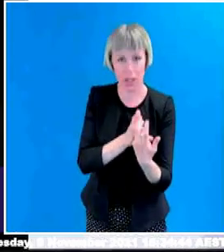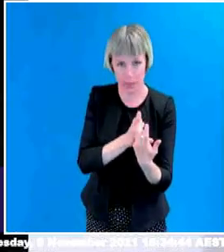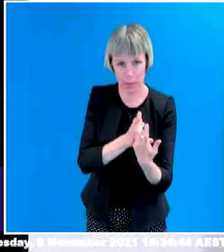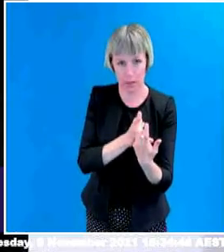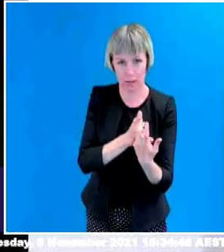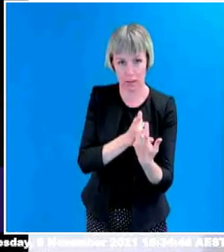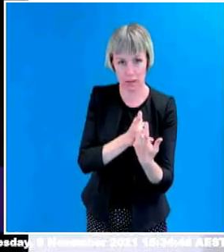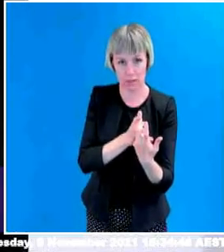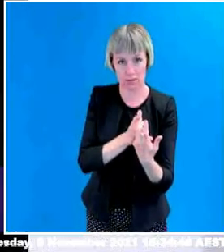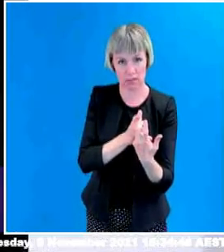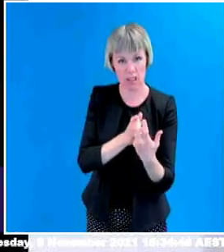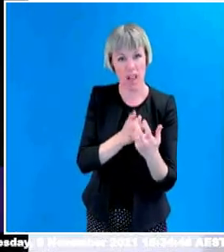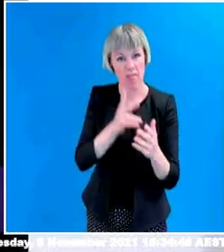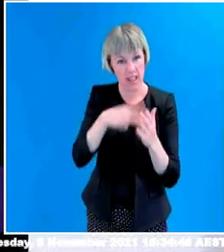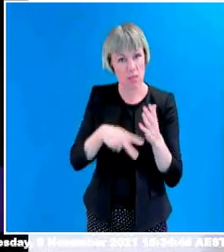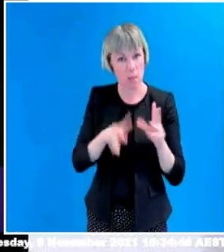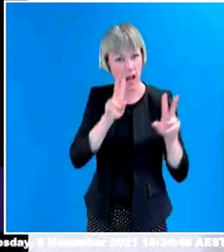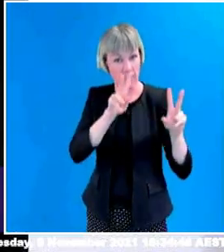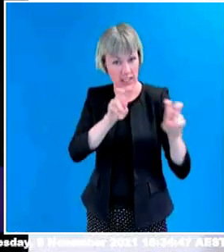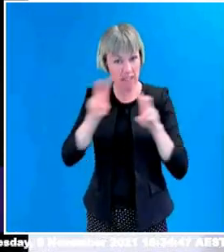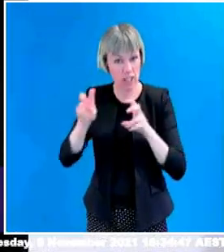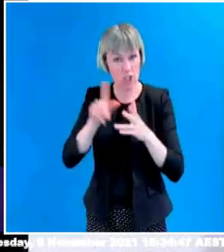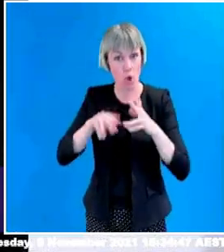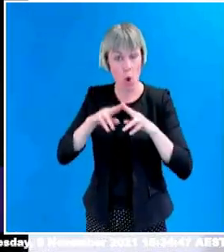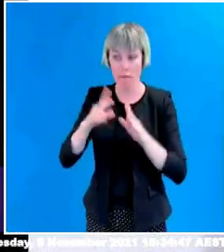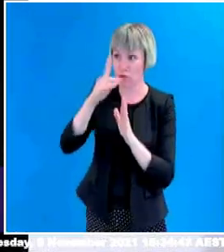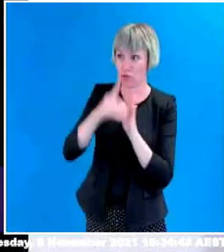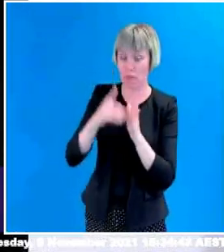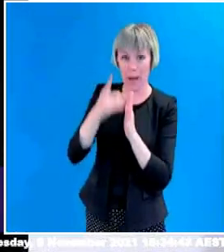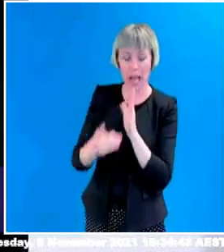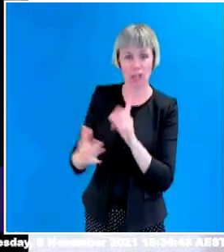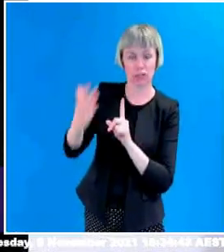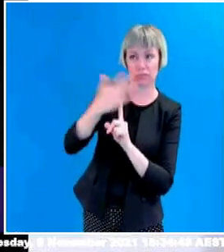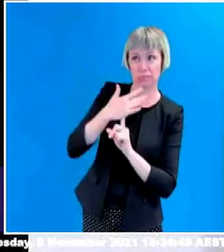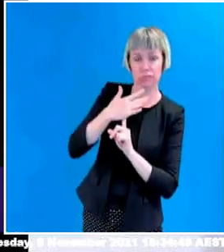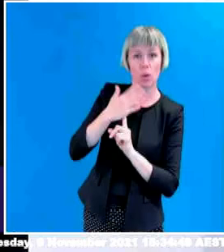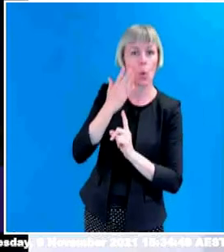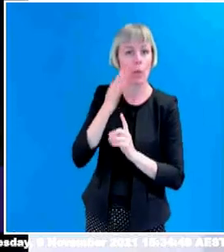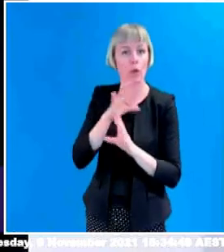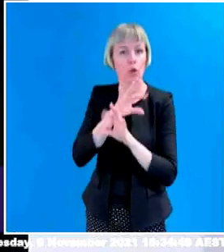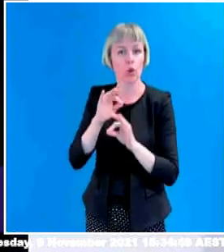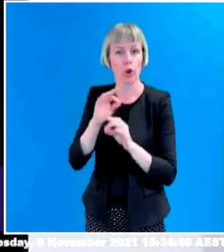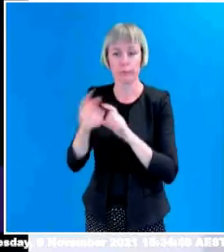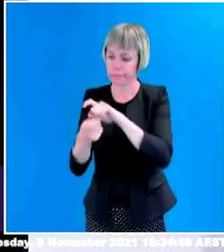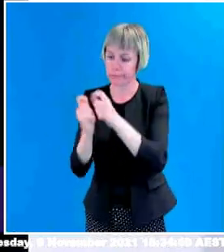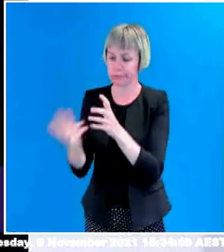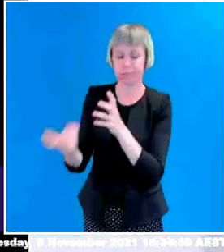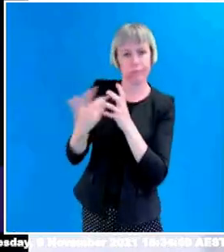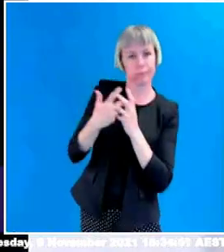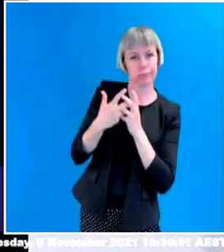of discrimination. In the transport standards or other standards, it has different work to do.